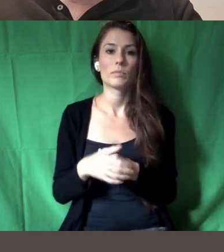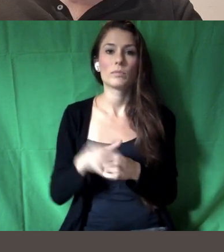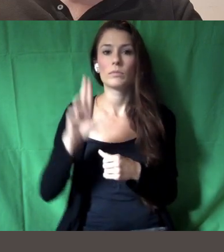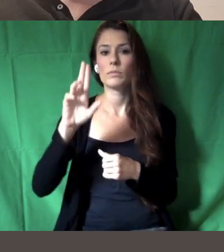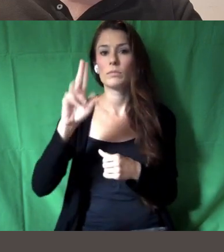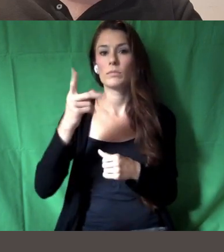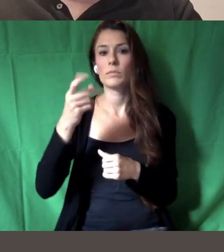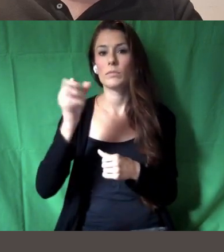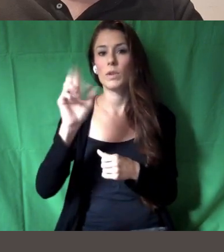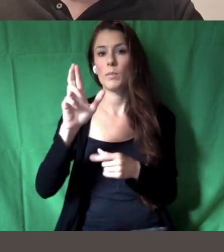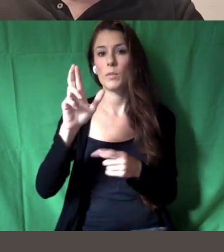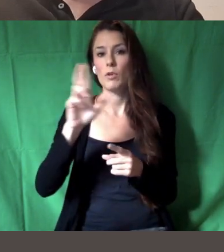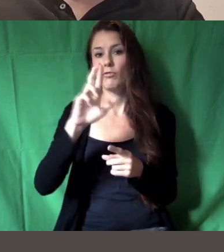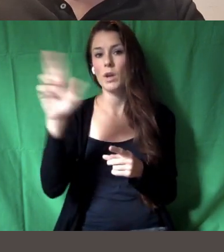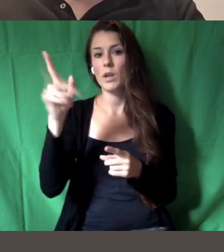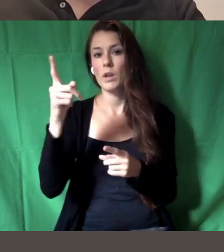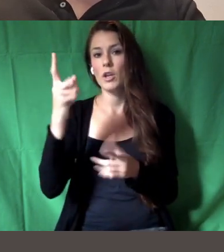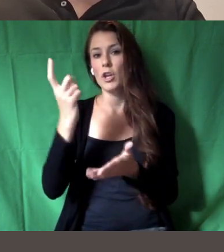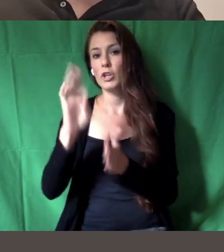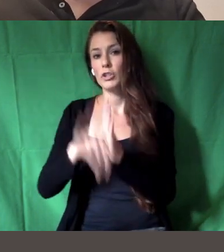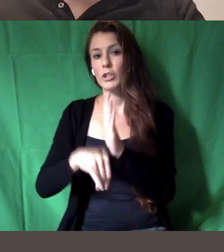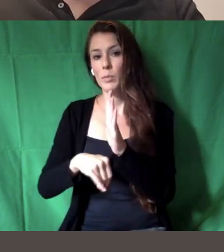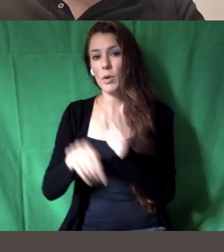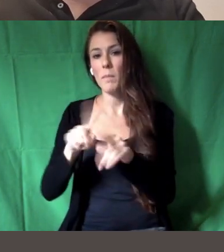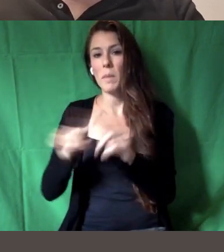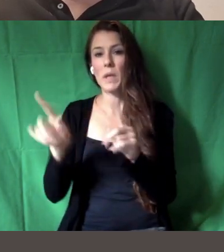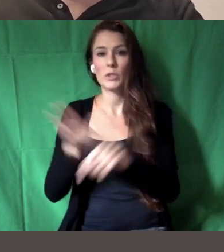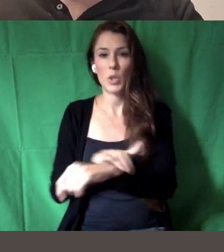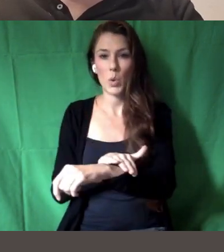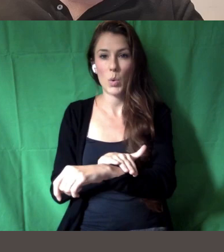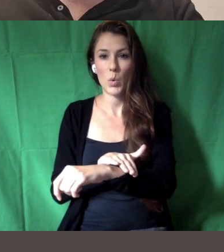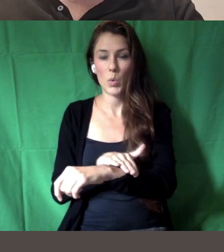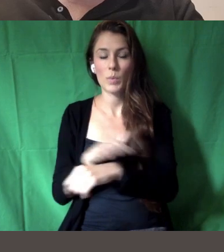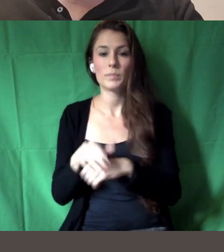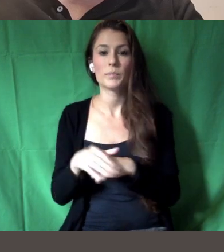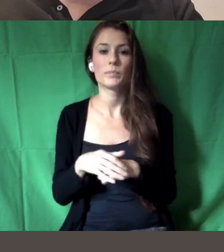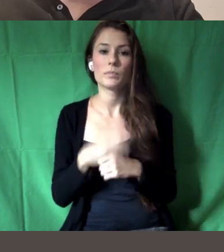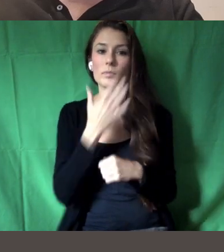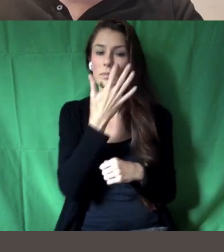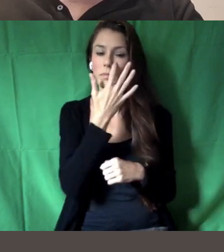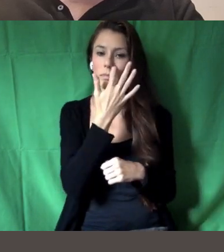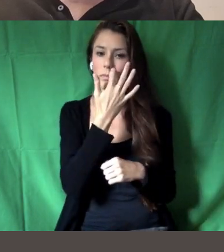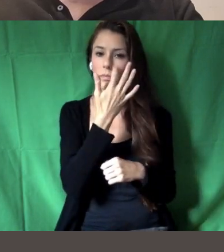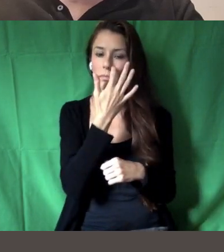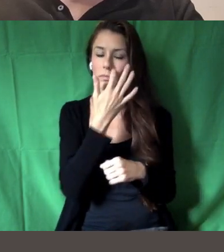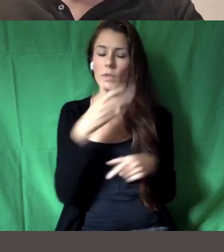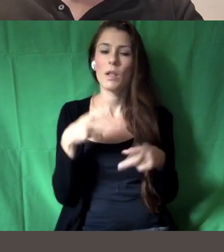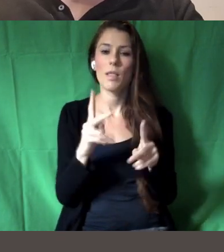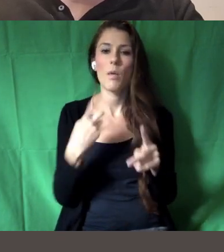upper-right corner when we have cheaper options but slower. And this also allows us to